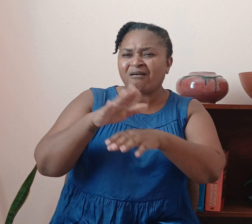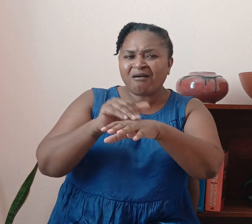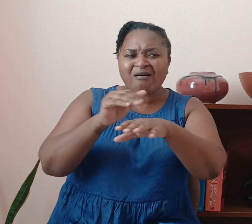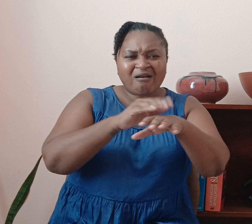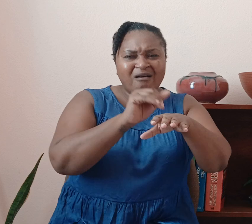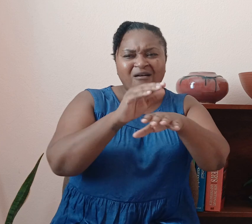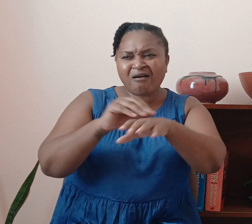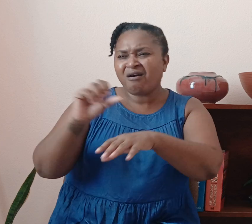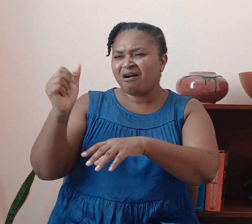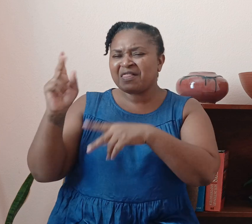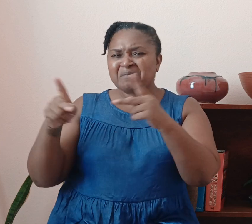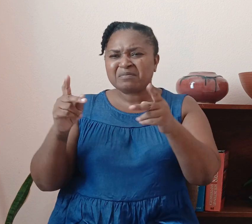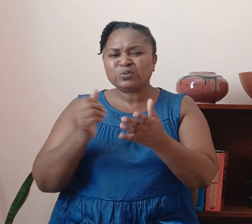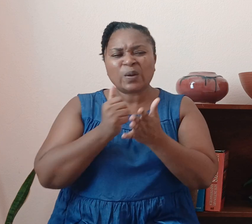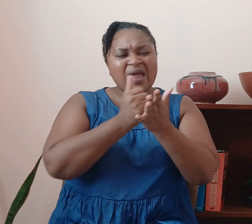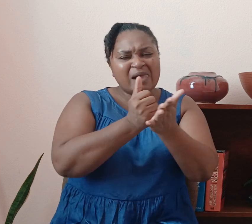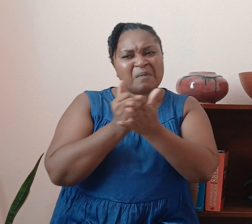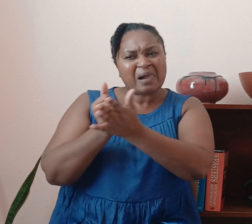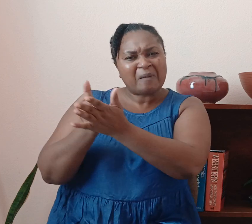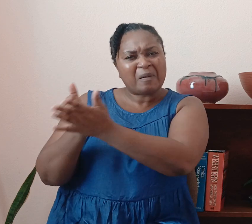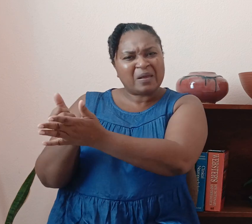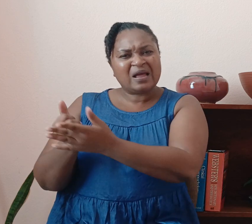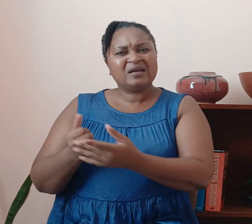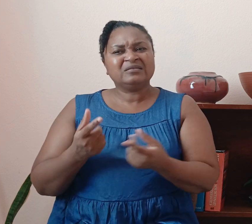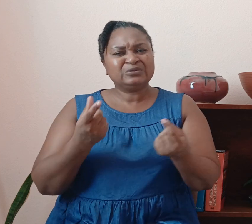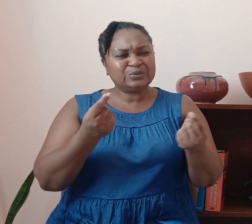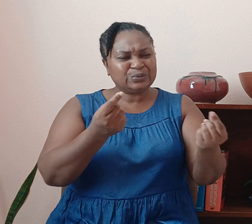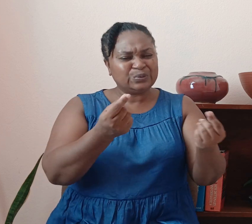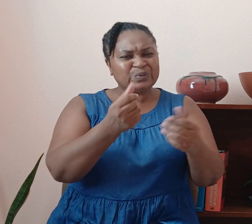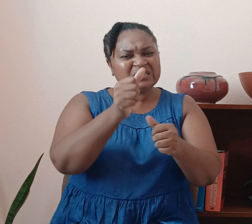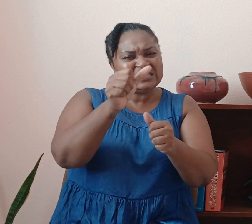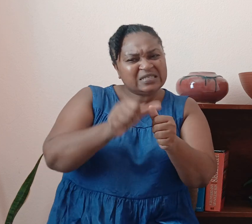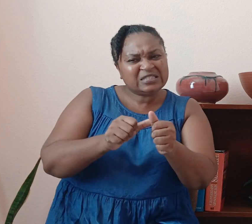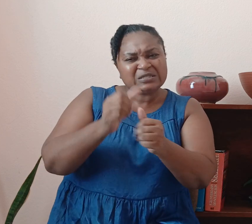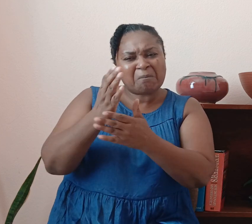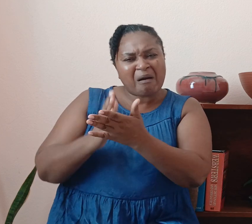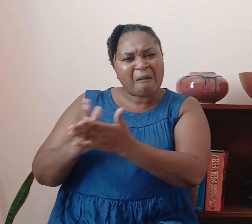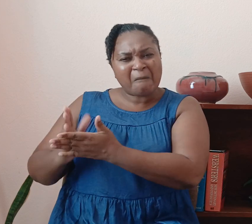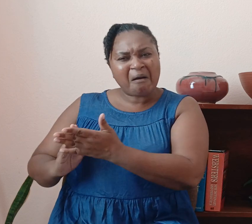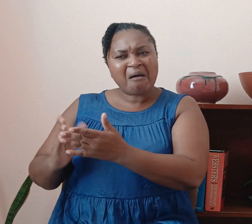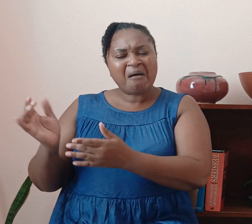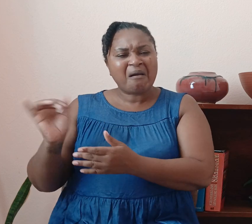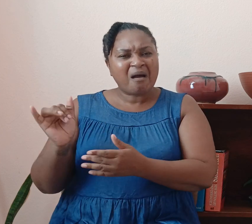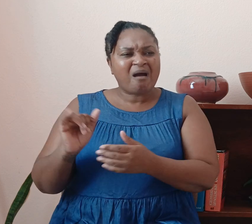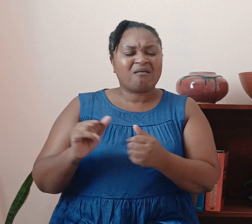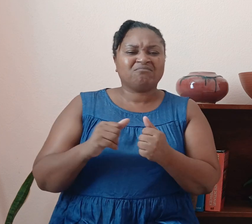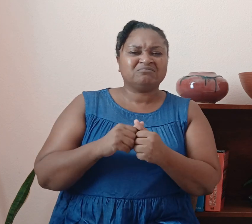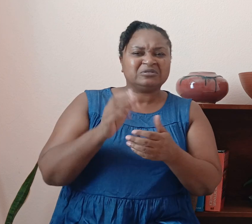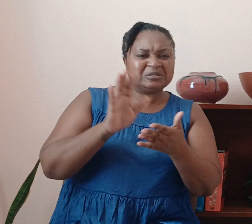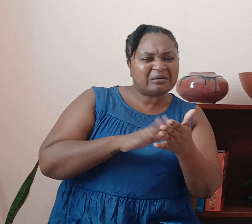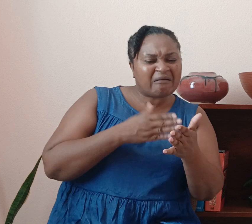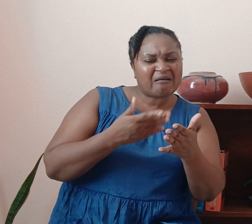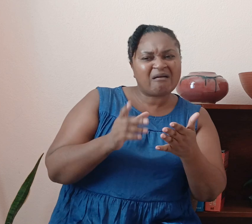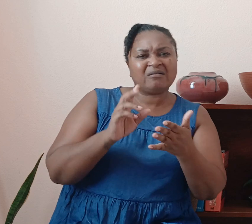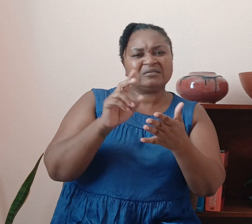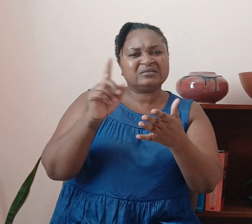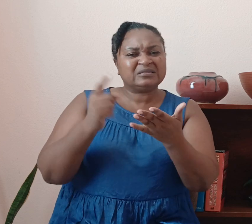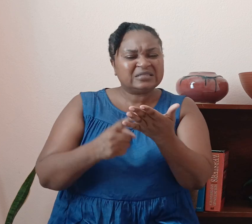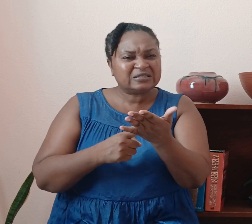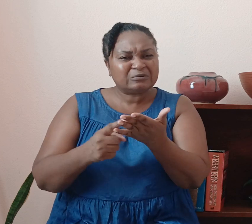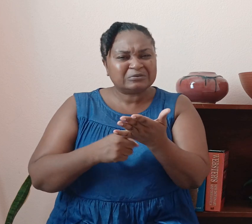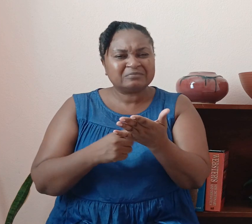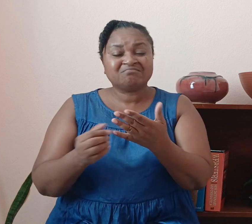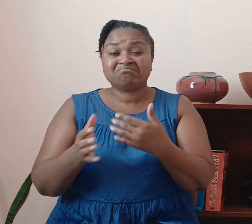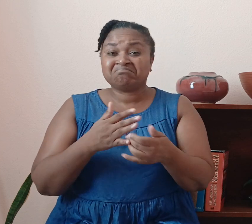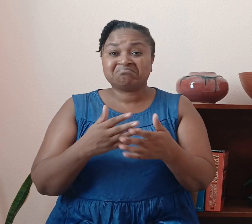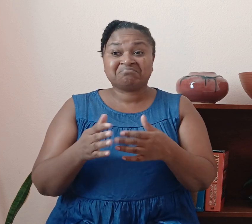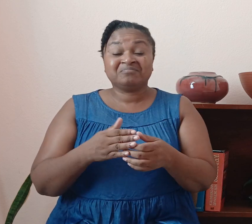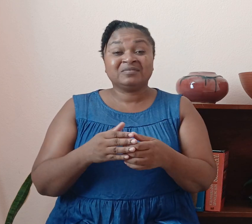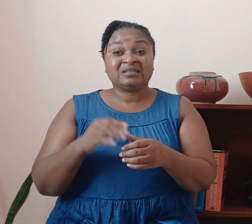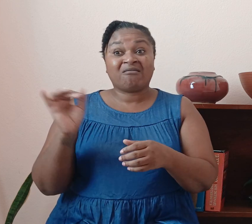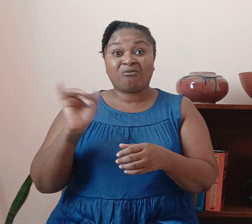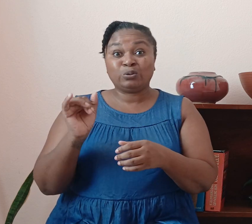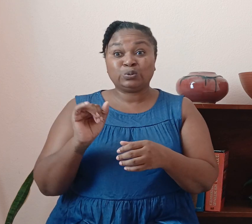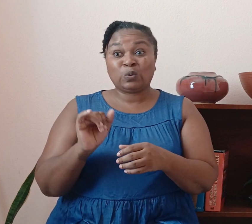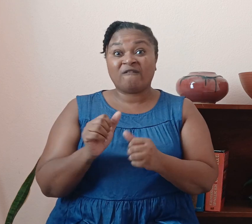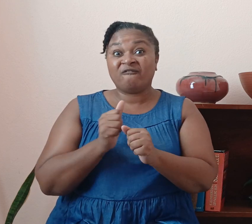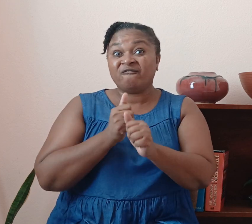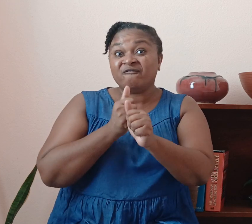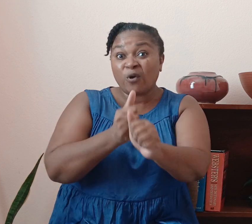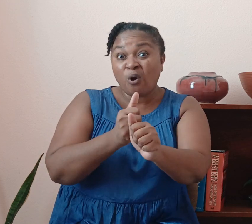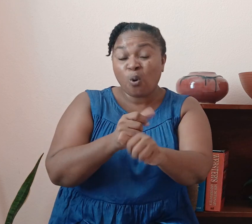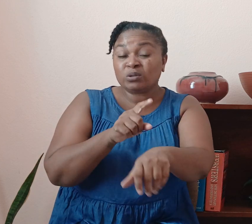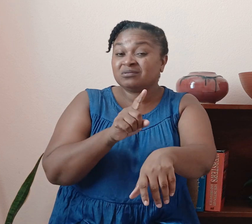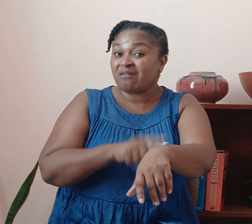help to deliver the various sections of the meeting and keep the event on time.